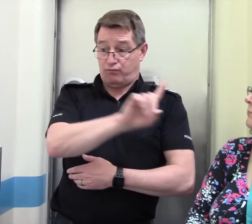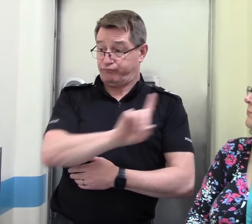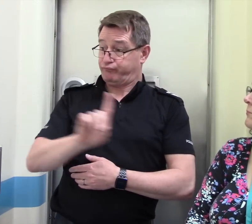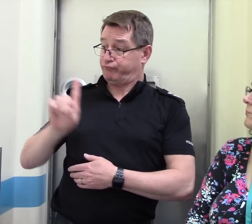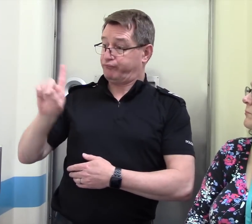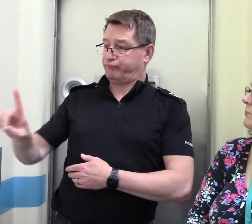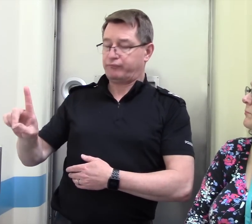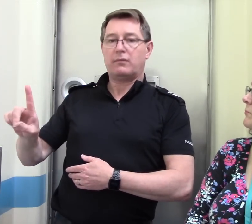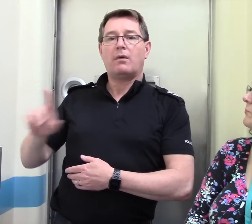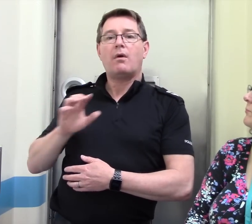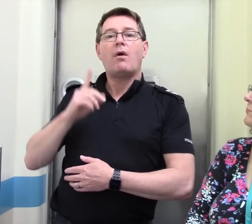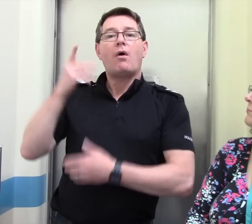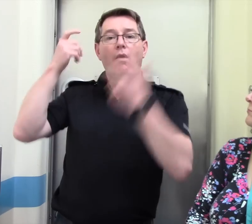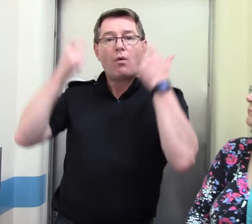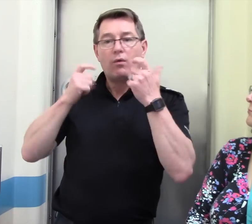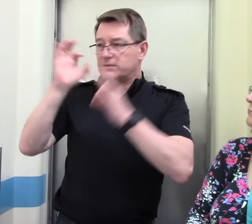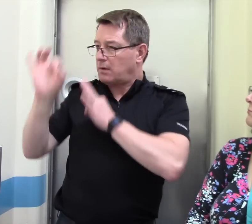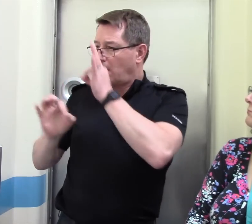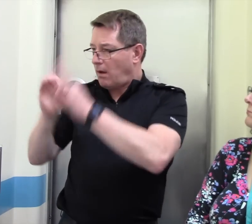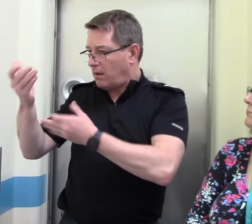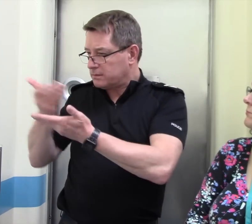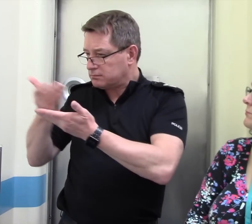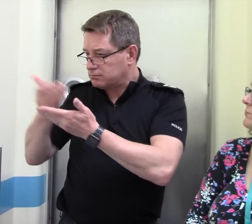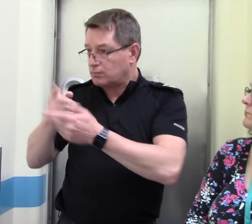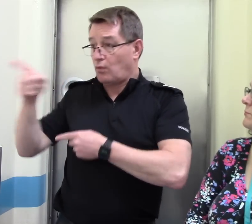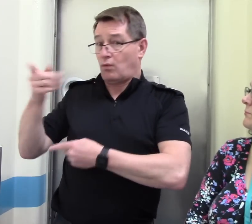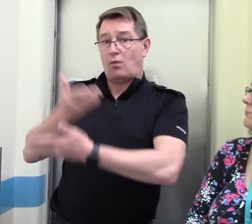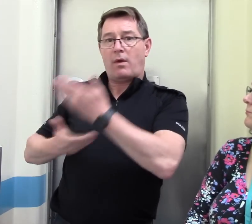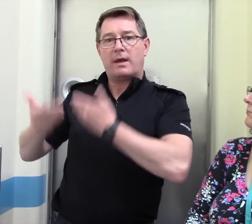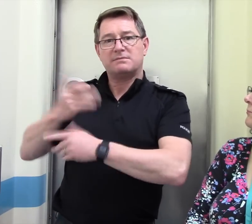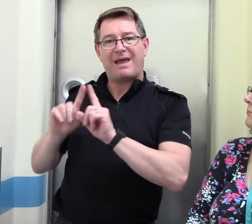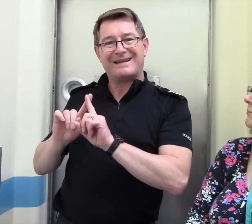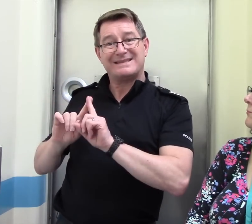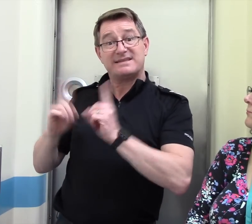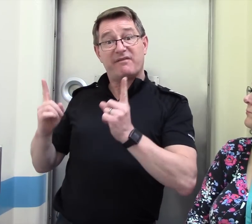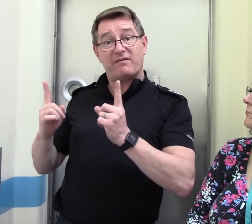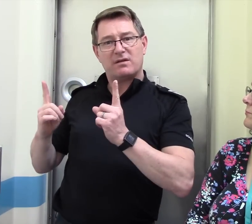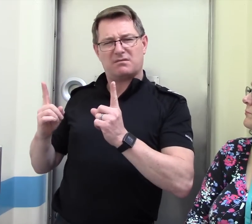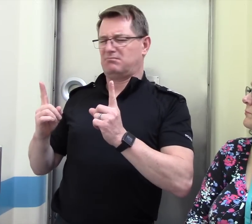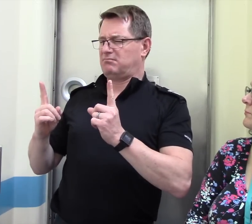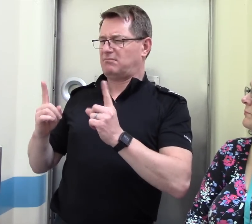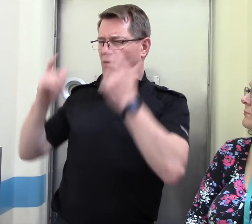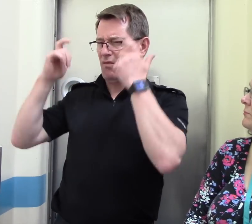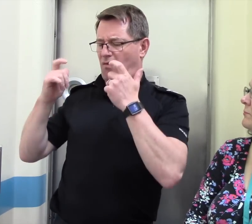At Court, when they ask you questions, if you respond differently,